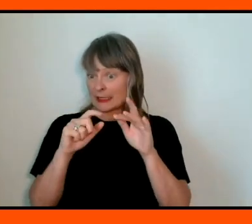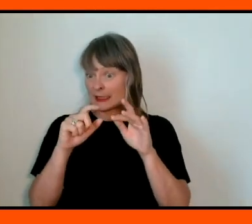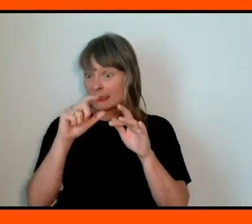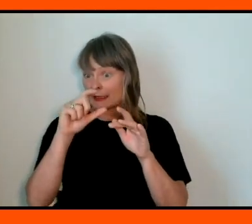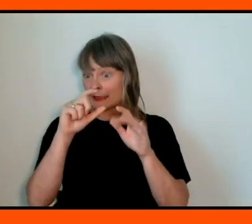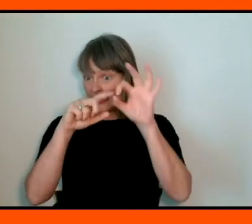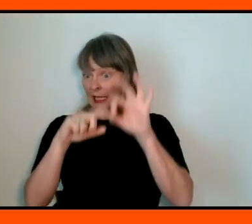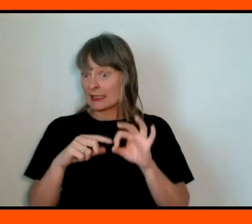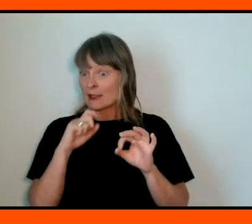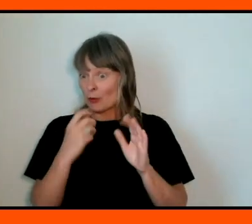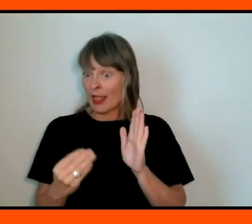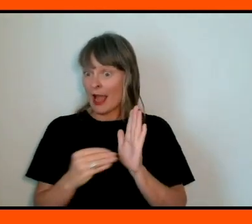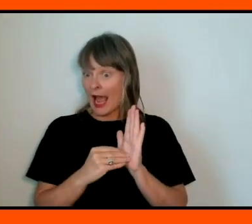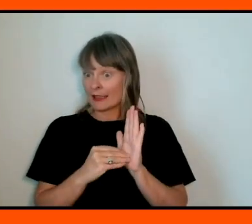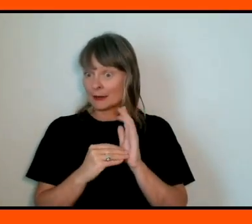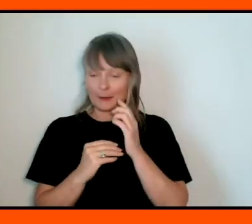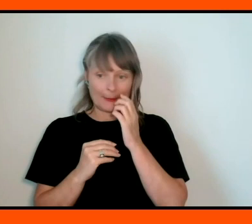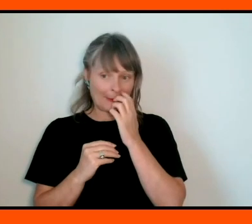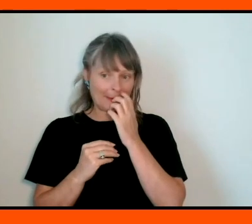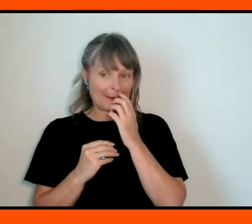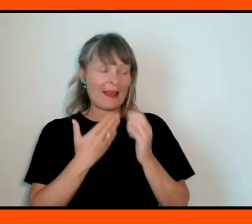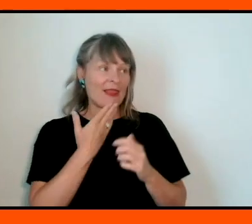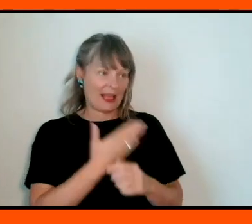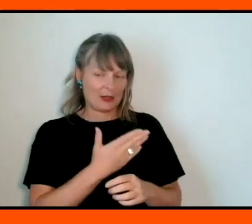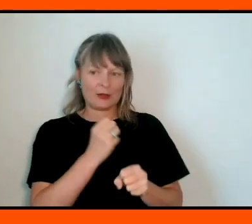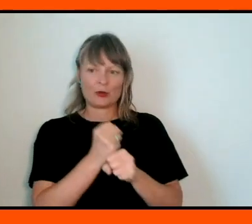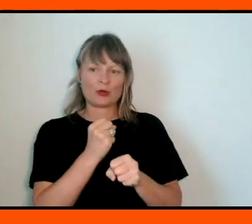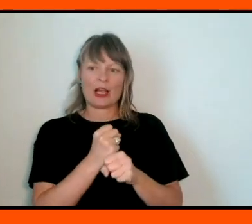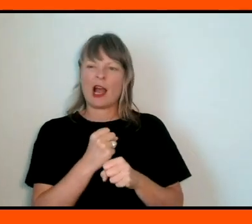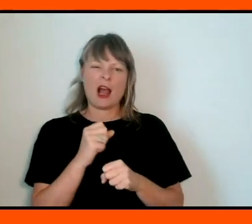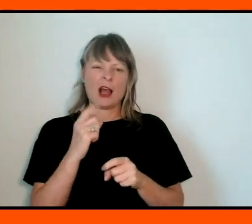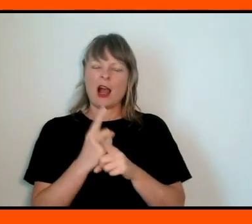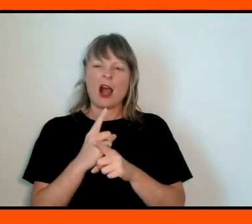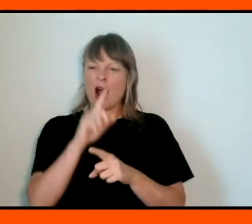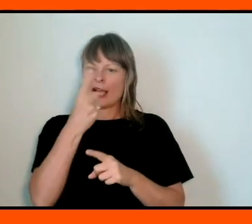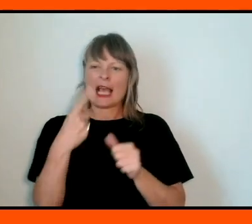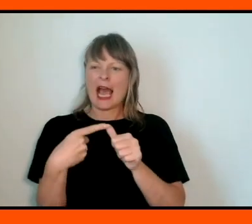Thanks, Tanya. I can’t answer that right now but what I can give you